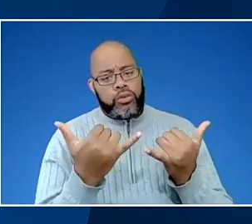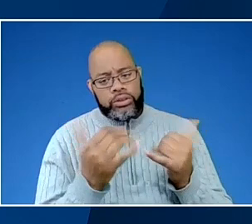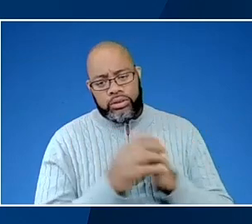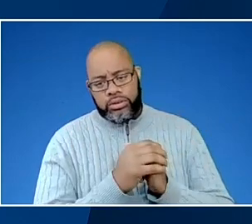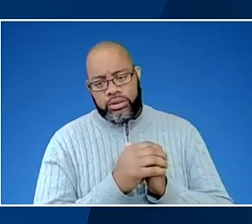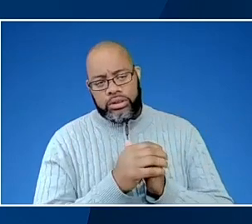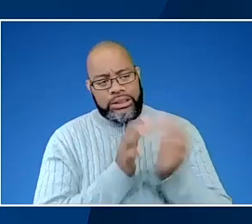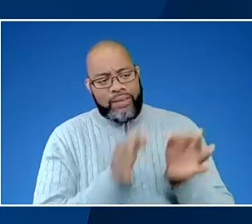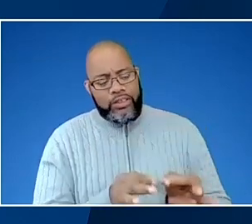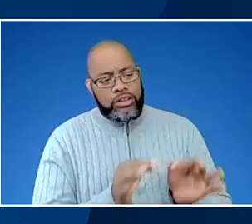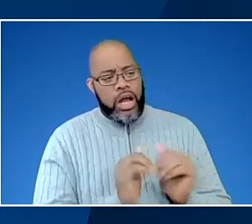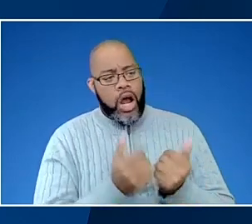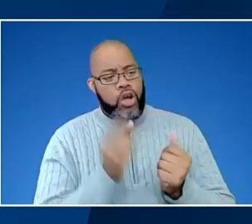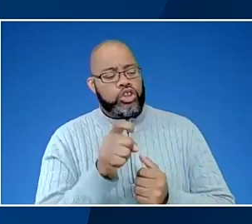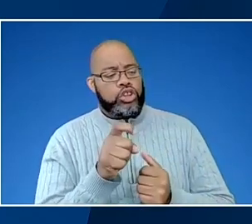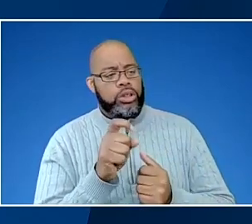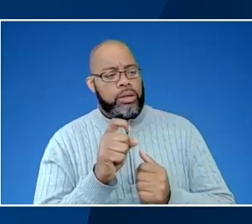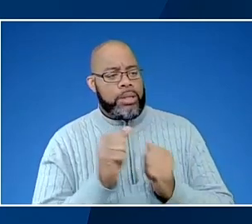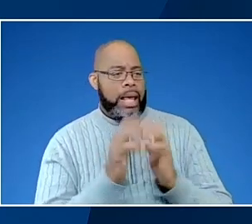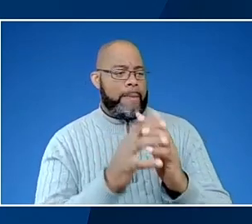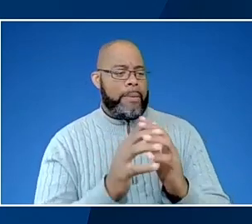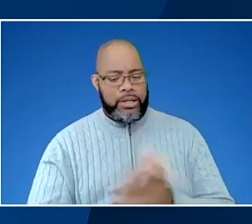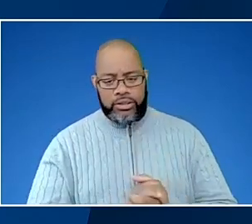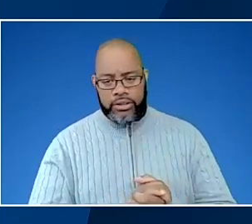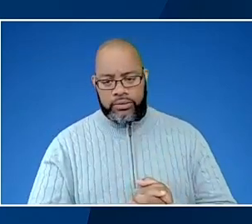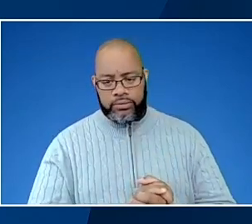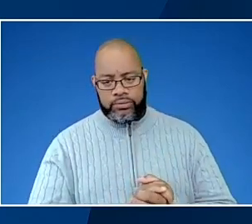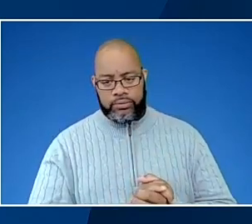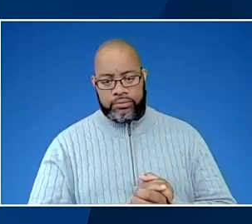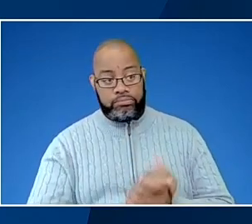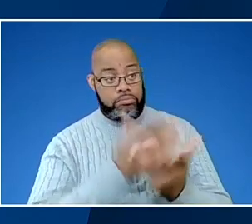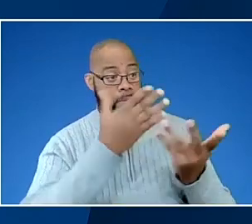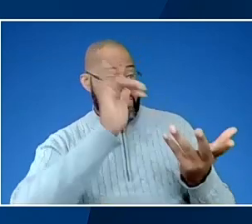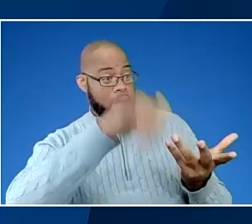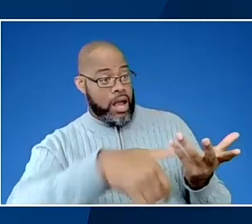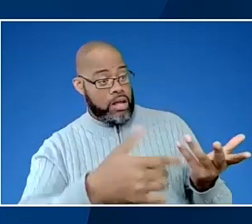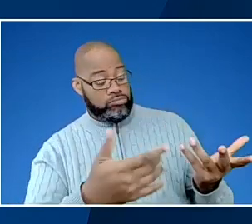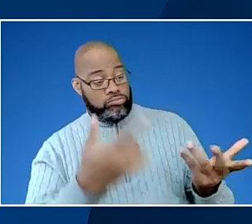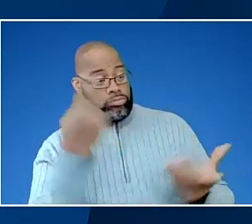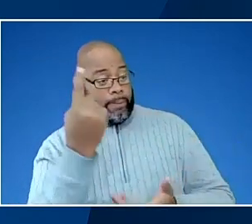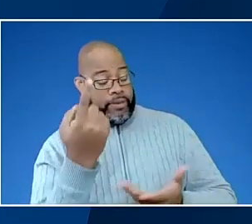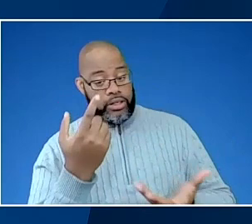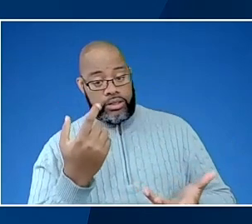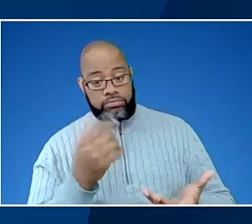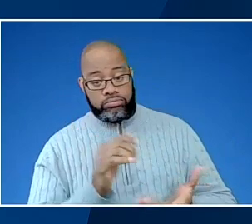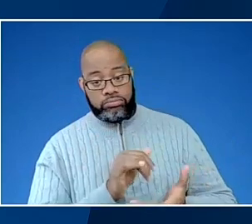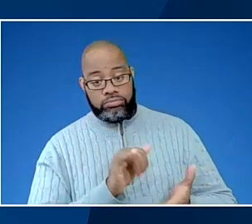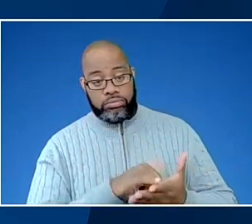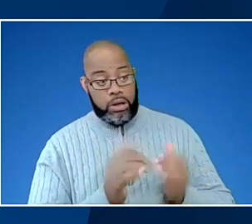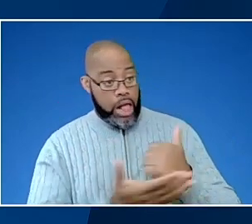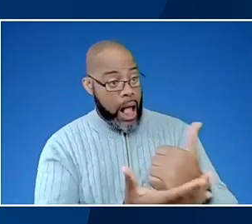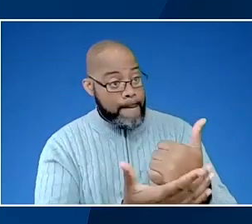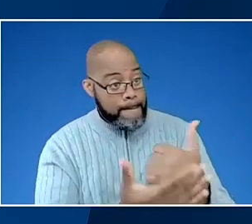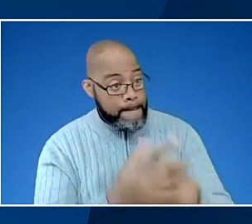and how it should be implemented. Could that be something that could help in